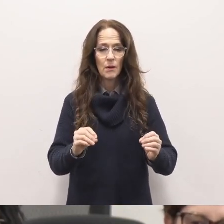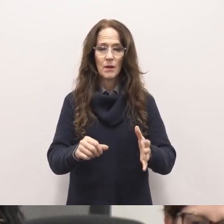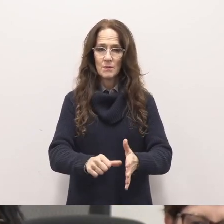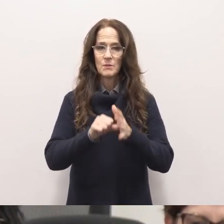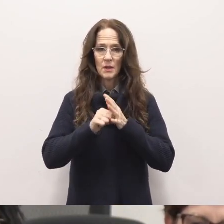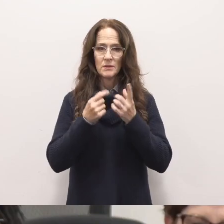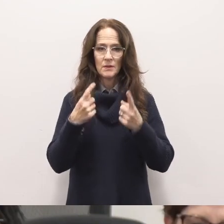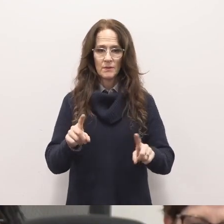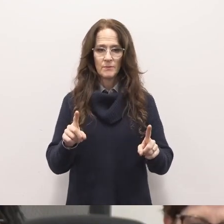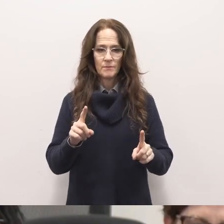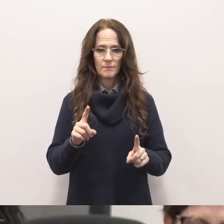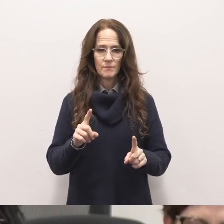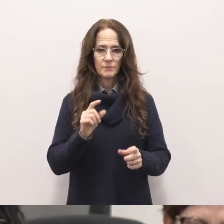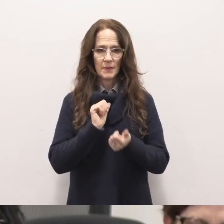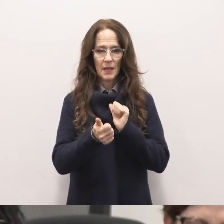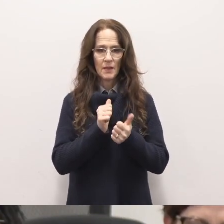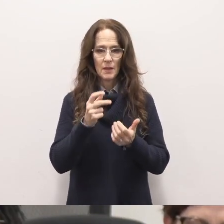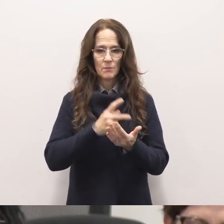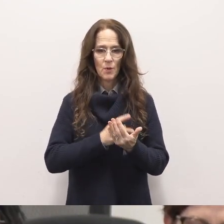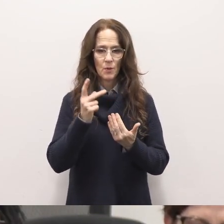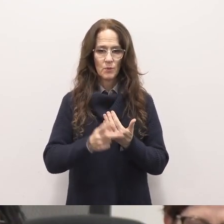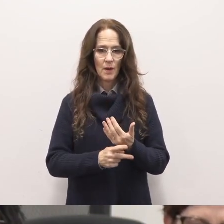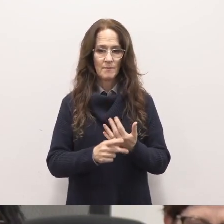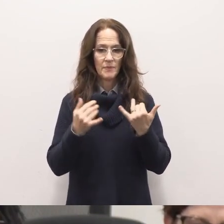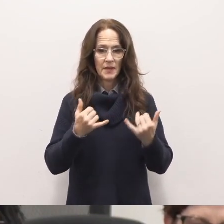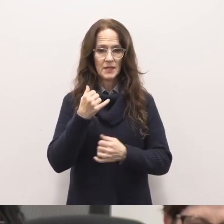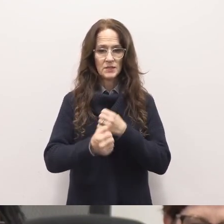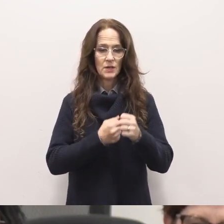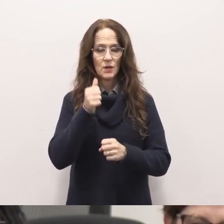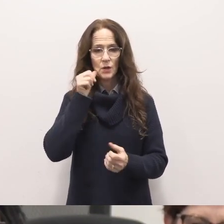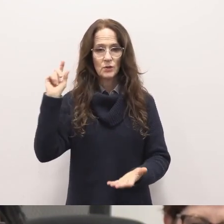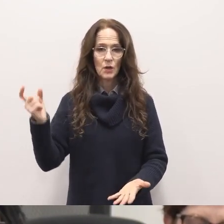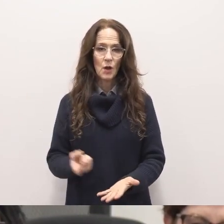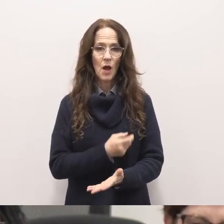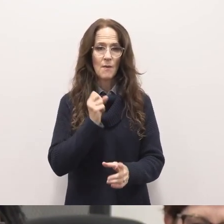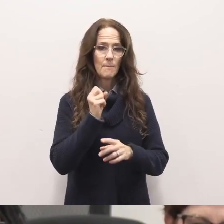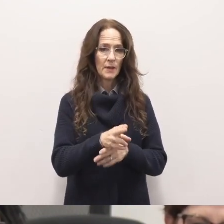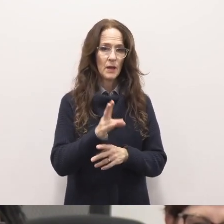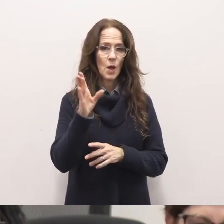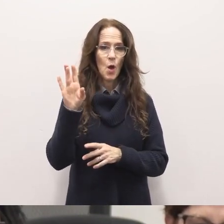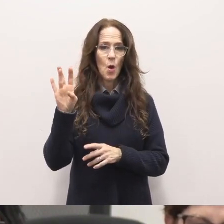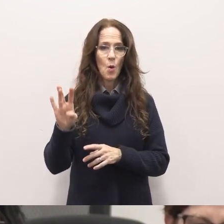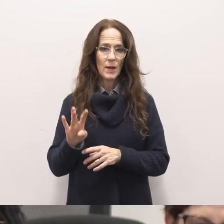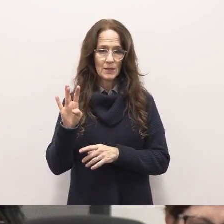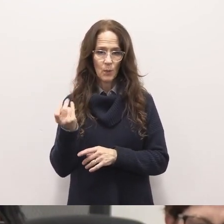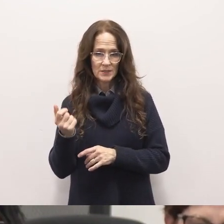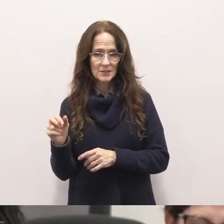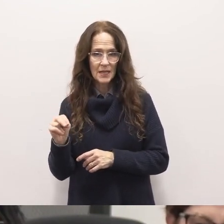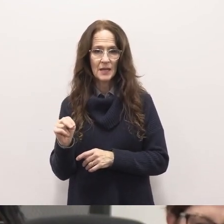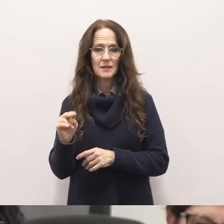for the athletic program. This year, the girls' golf team defeated Wilson also went undefeated in more league for the first time